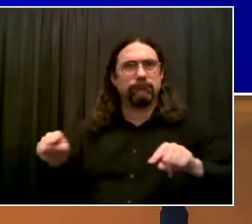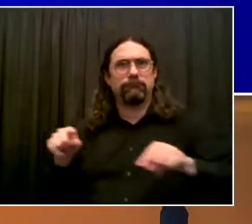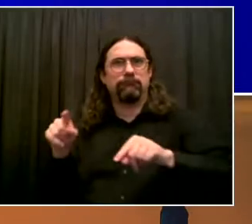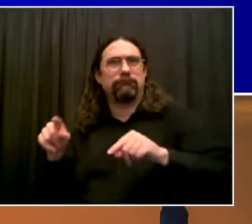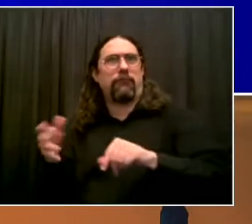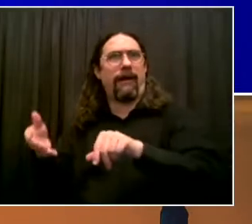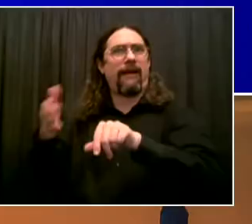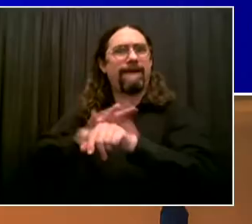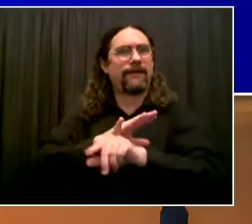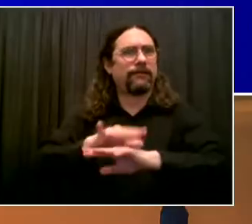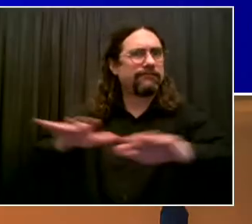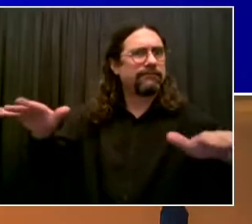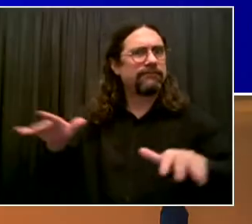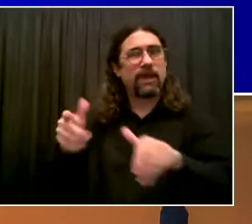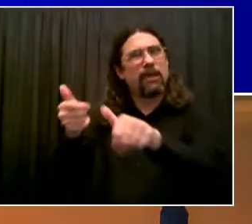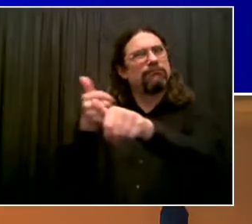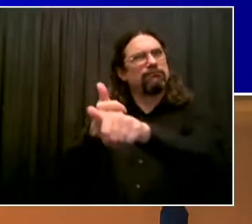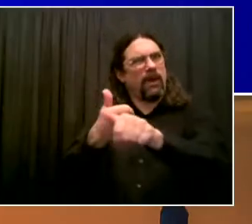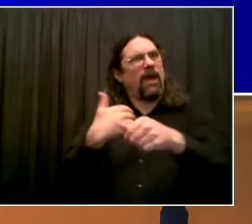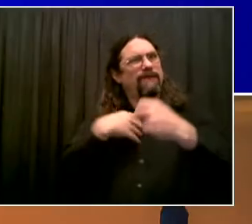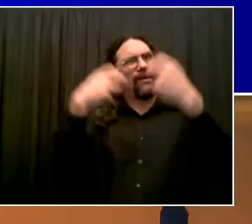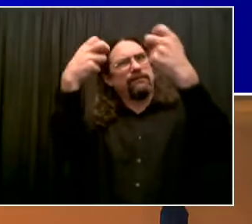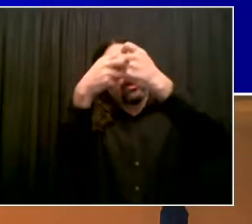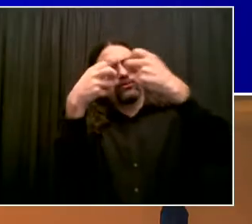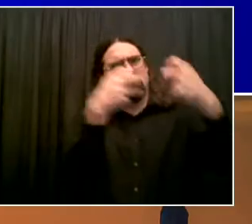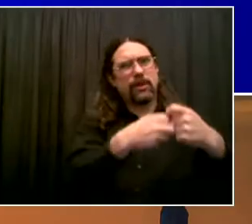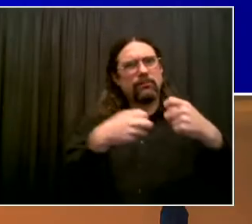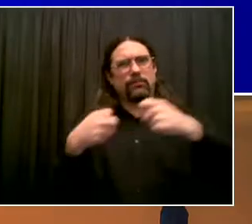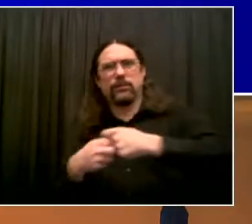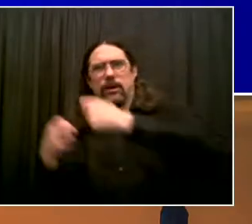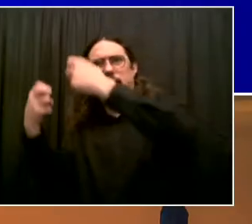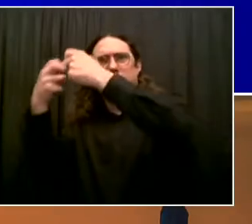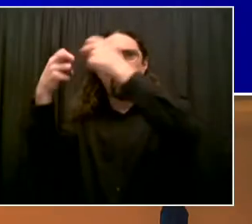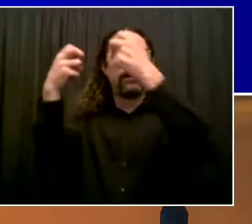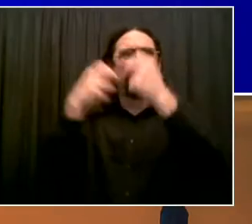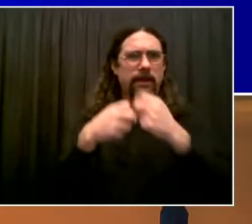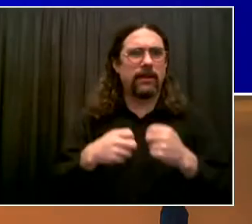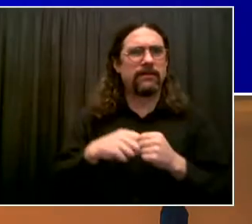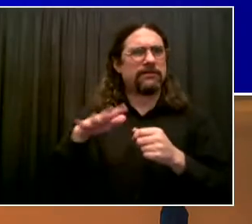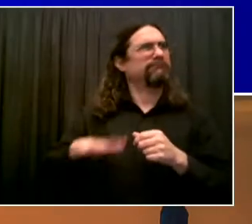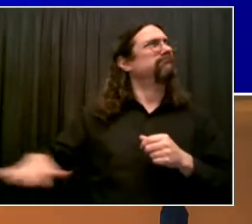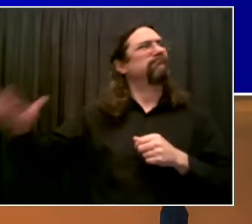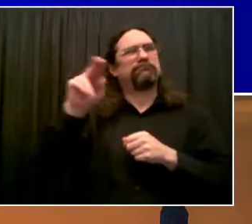LET'S FACE IT, LAST YEAR WE HAD